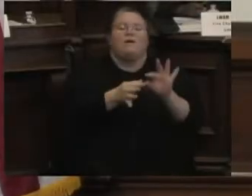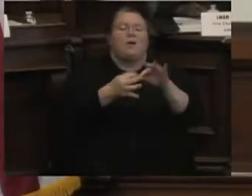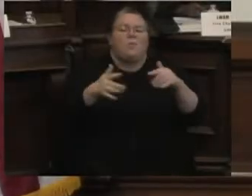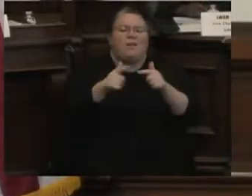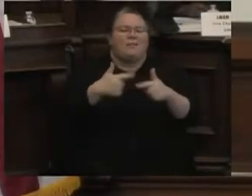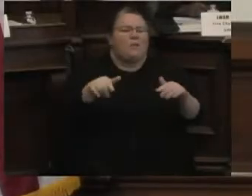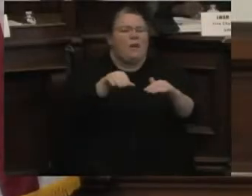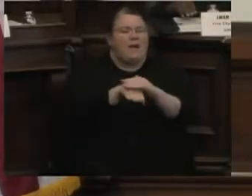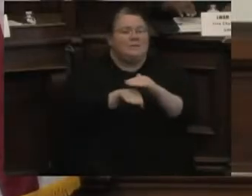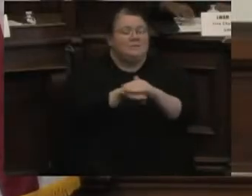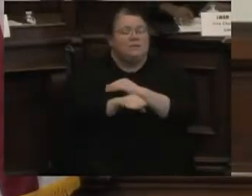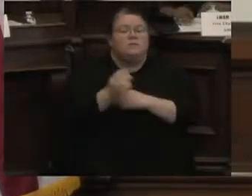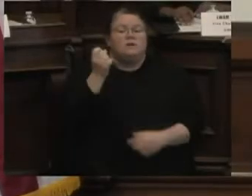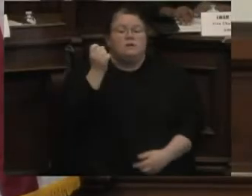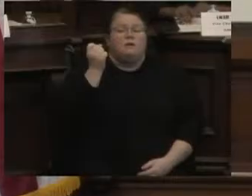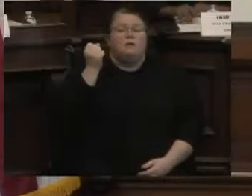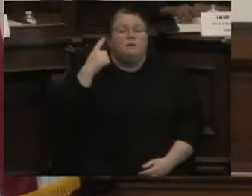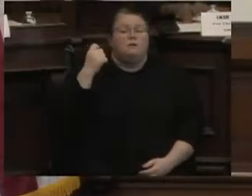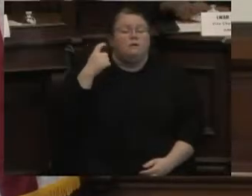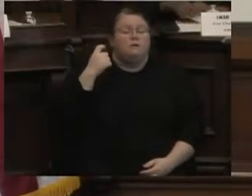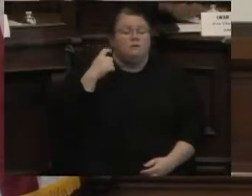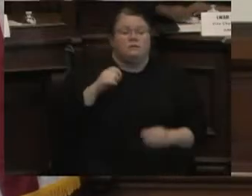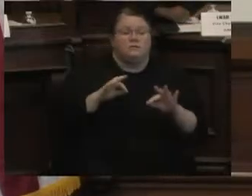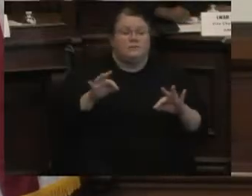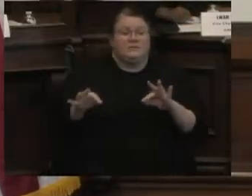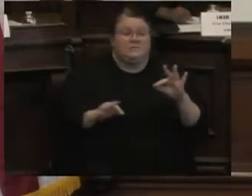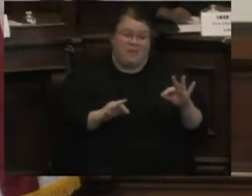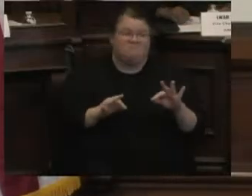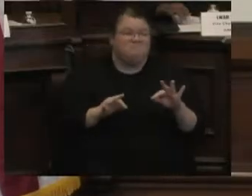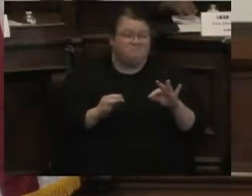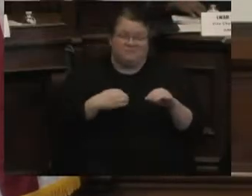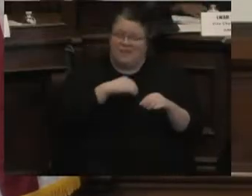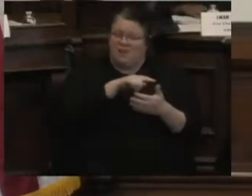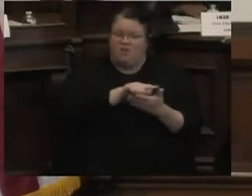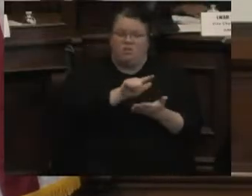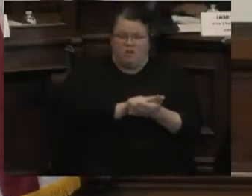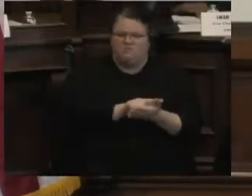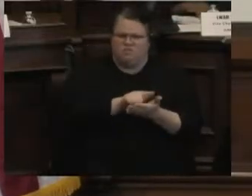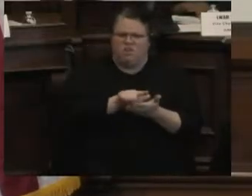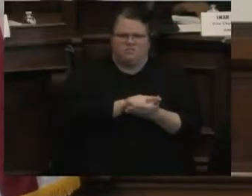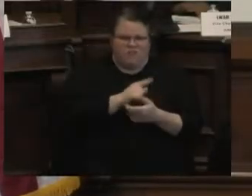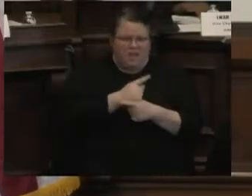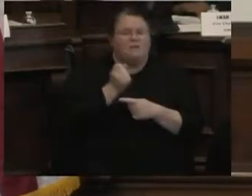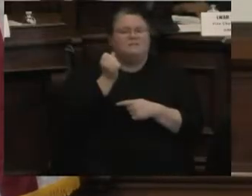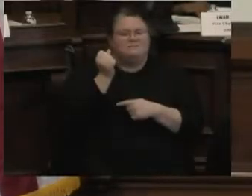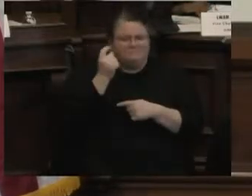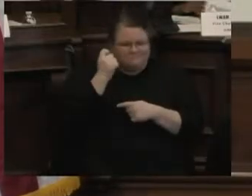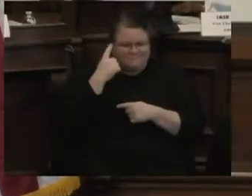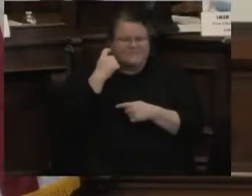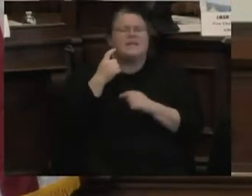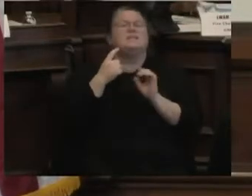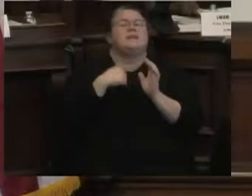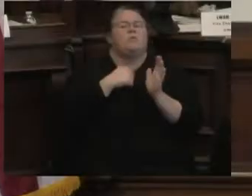Doctor Fineman is going to present to the board on language access. And again,